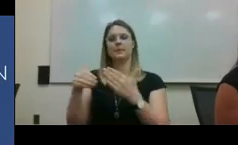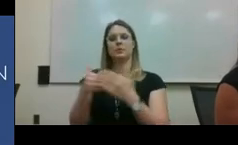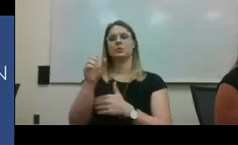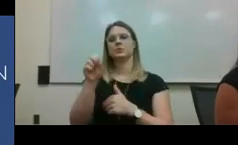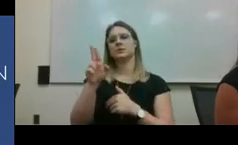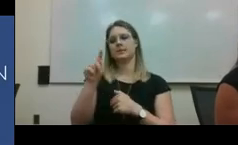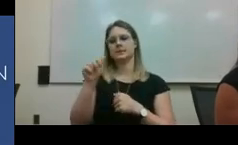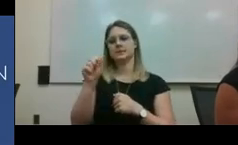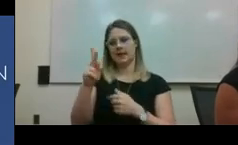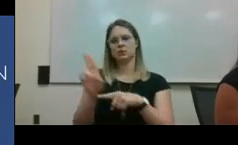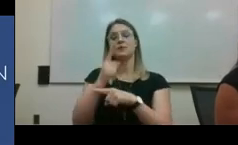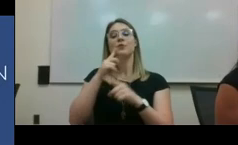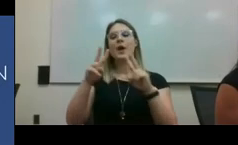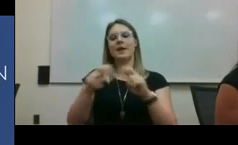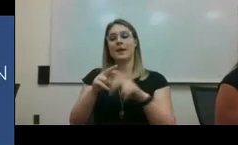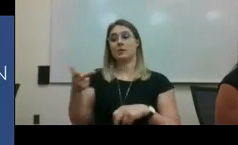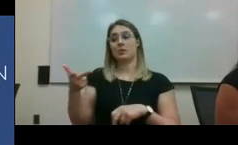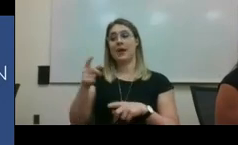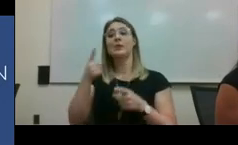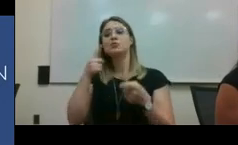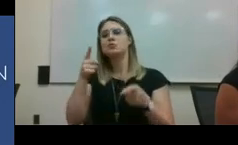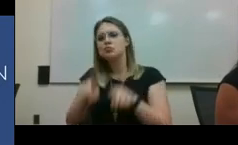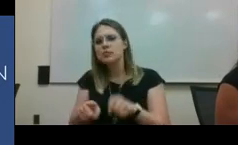and so they would have to agree on which items they got right